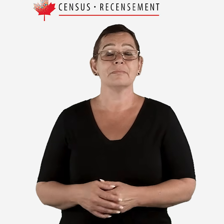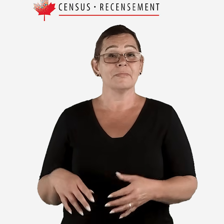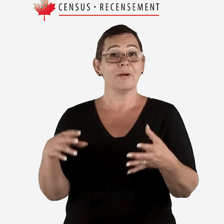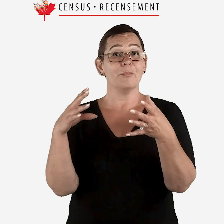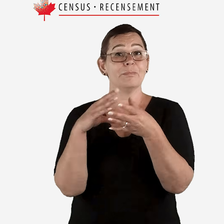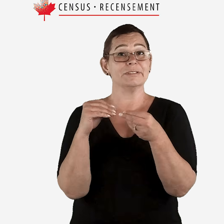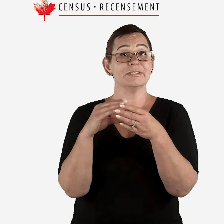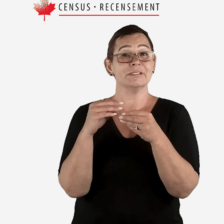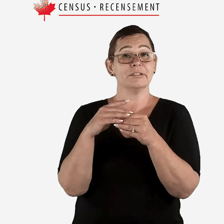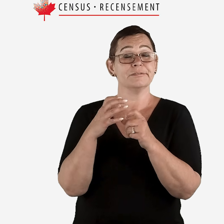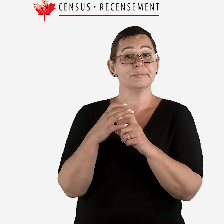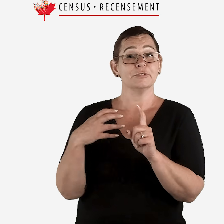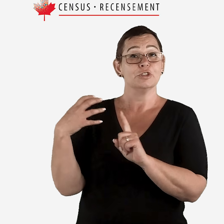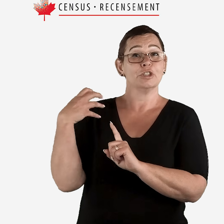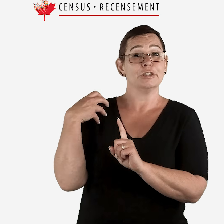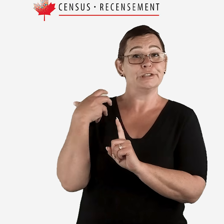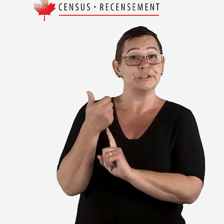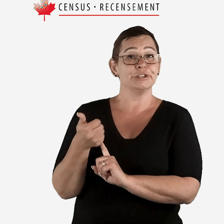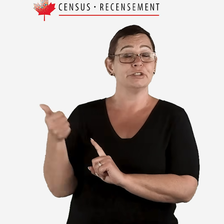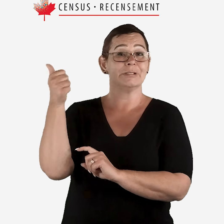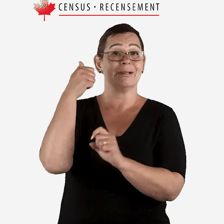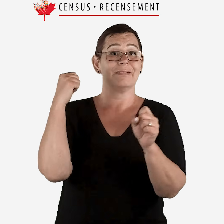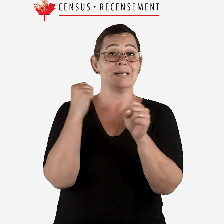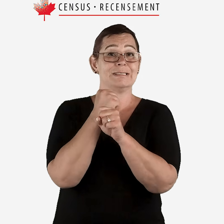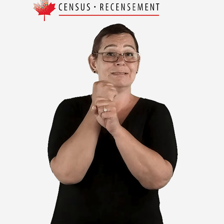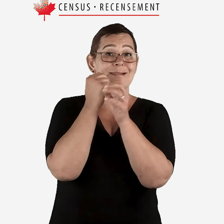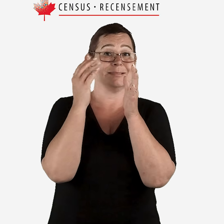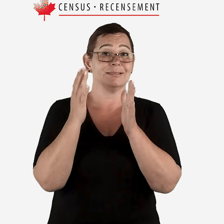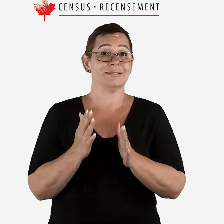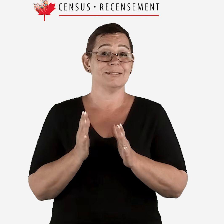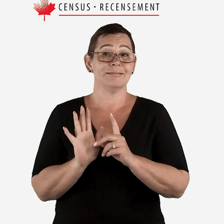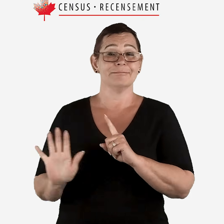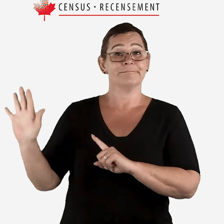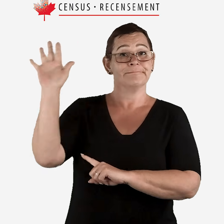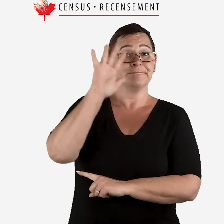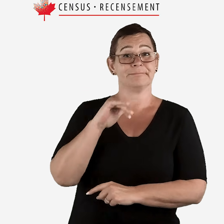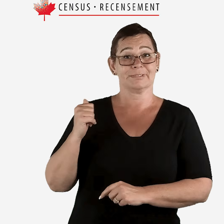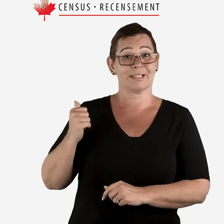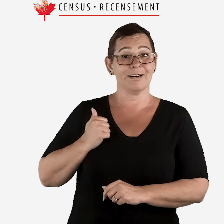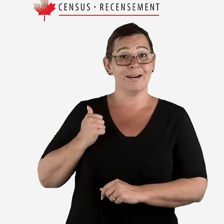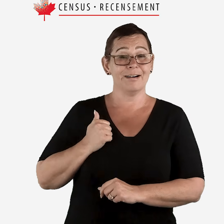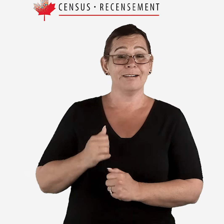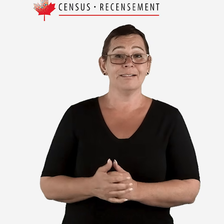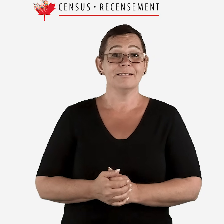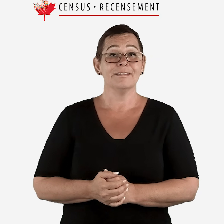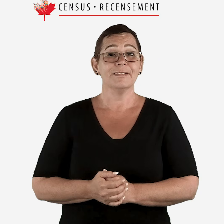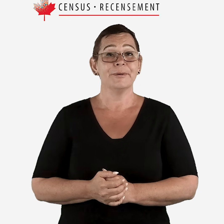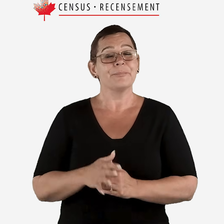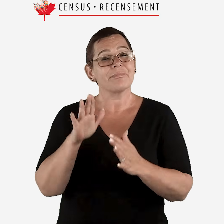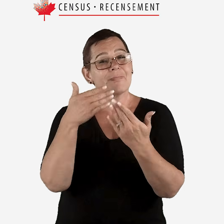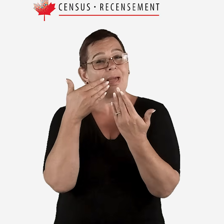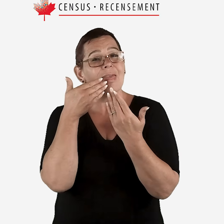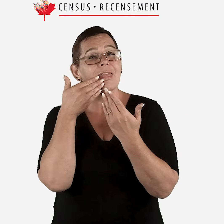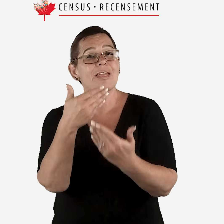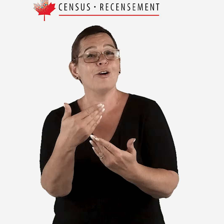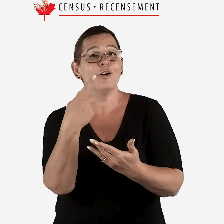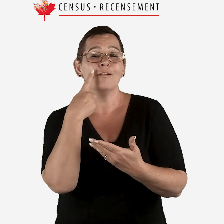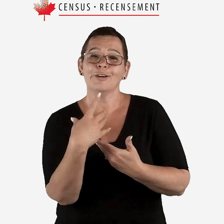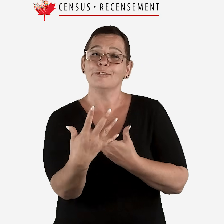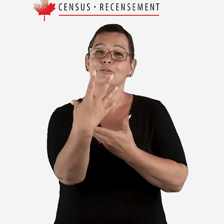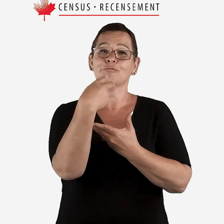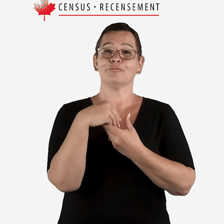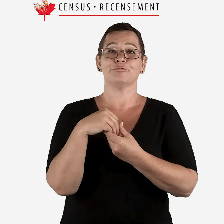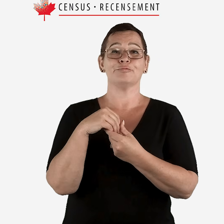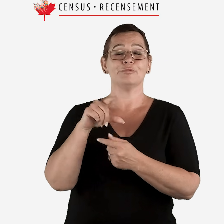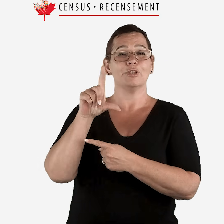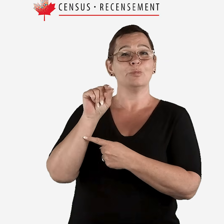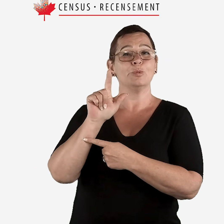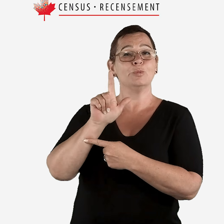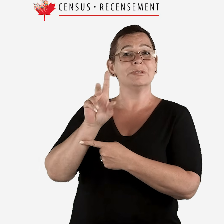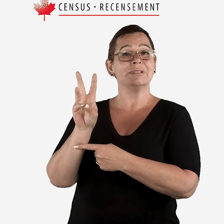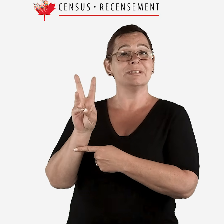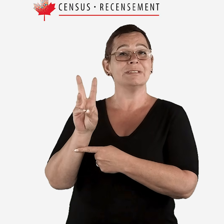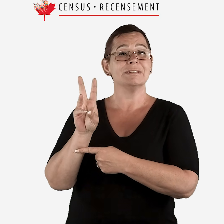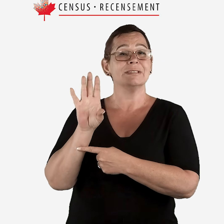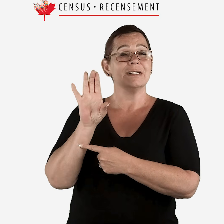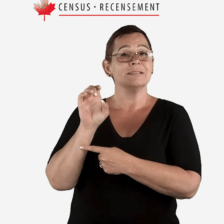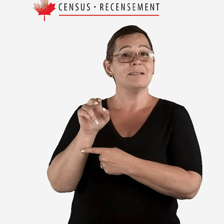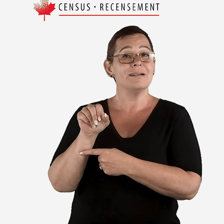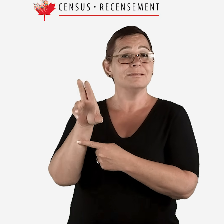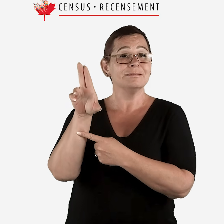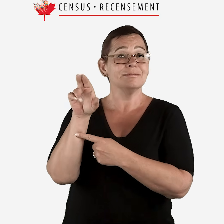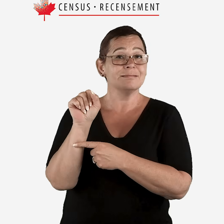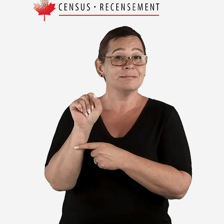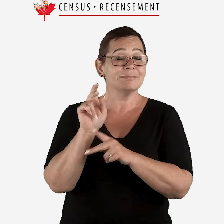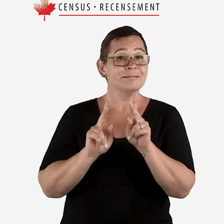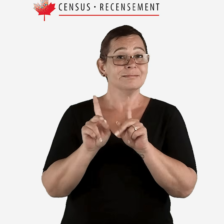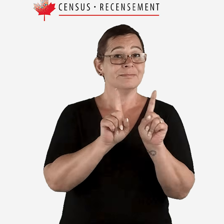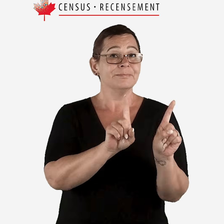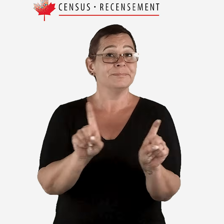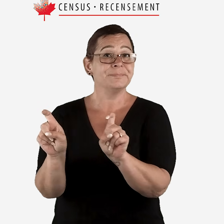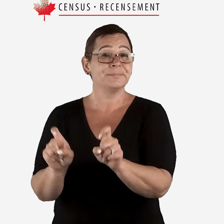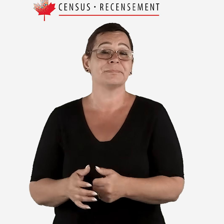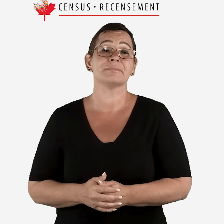Message from the Chief Statistician of Canada Thank you for participating in the 2026 Census.